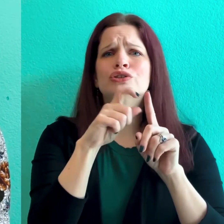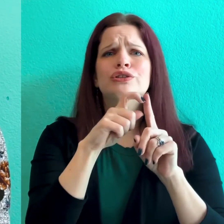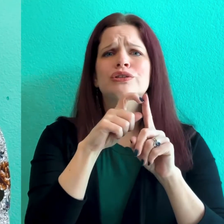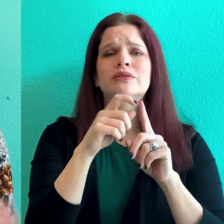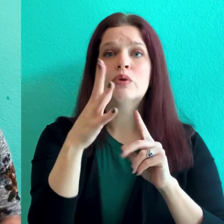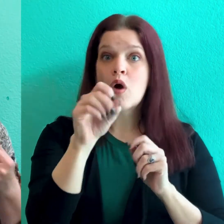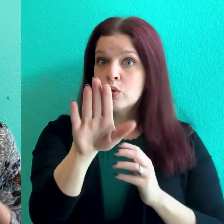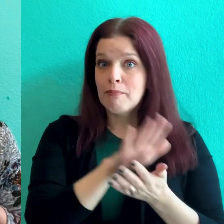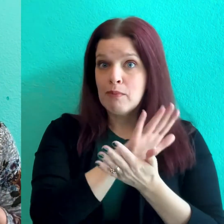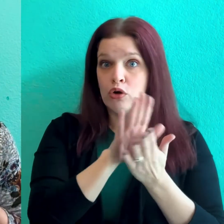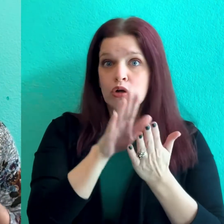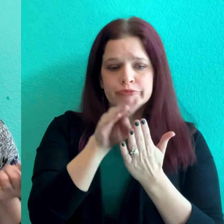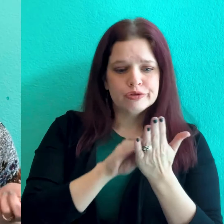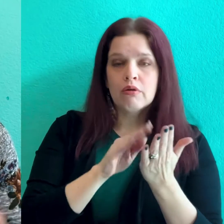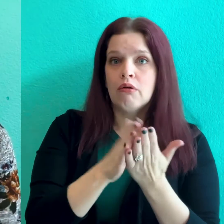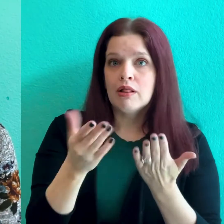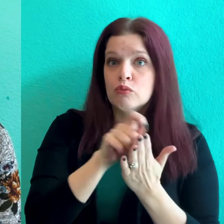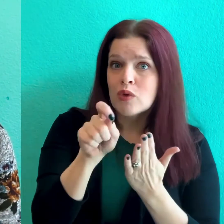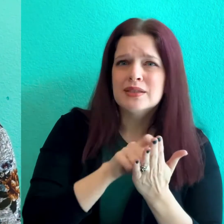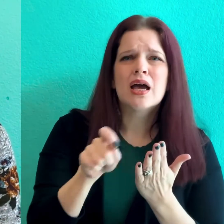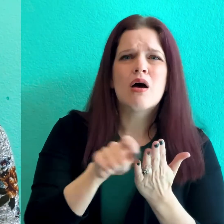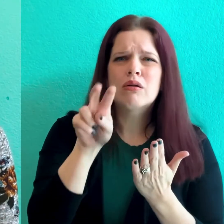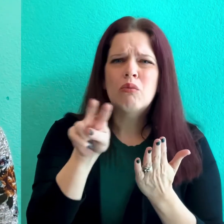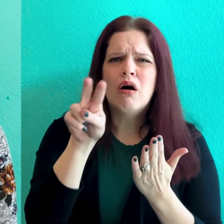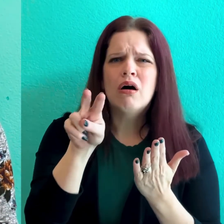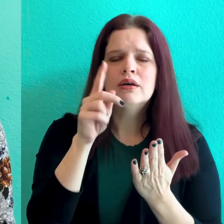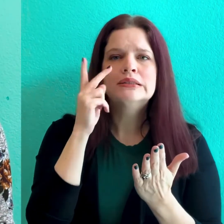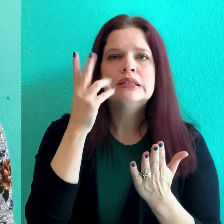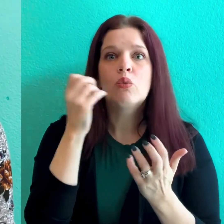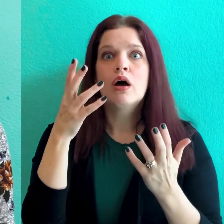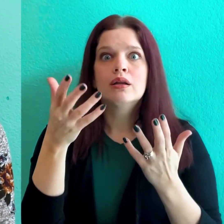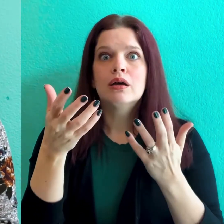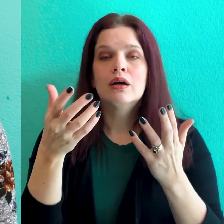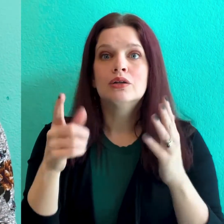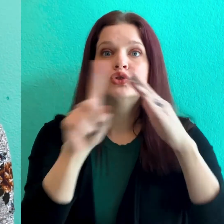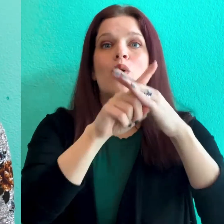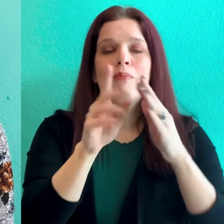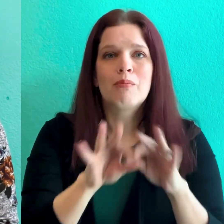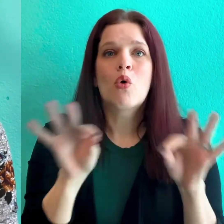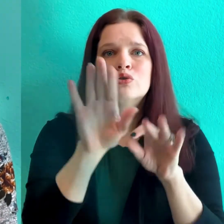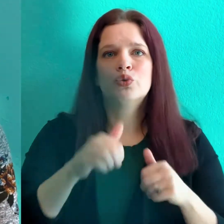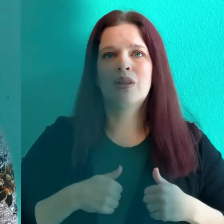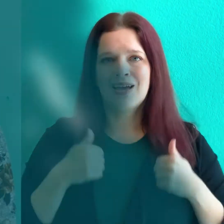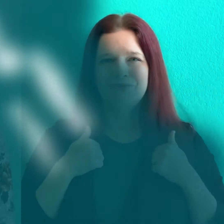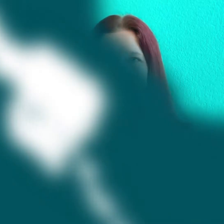and then I want you to take your journal out or take out a piece of paper and write down some of the things that kind of stand out to you as important to you in your life.